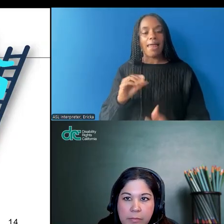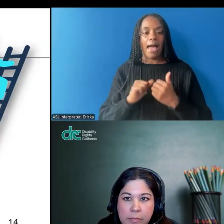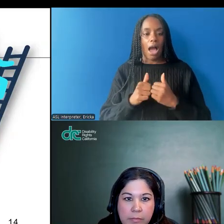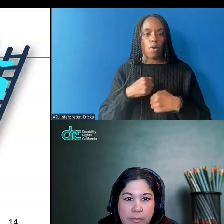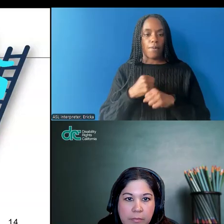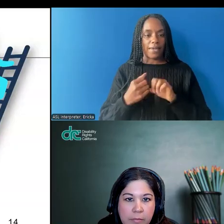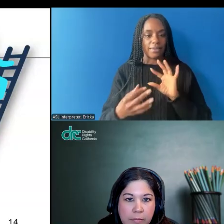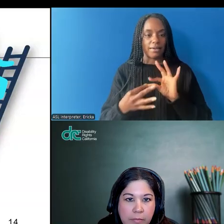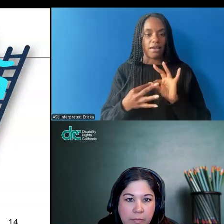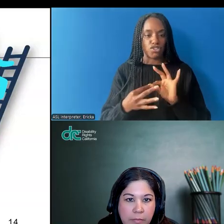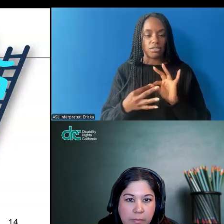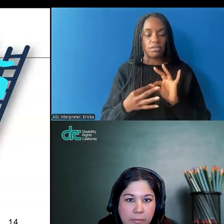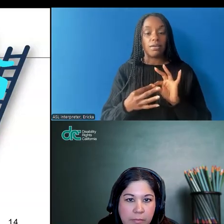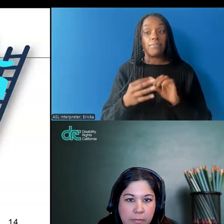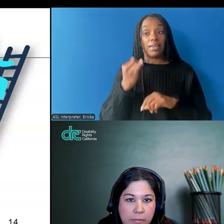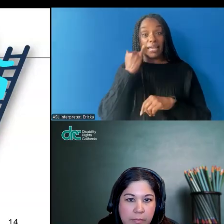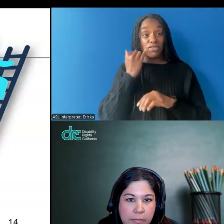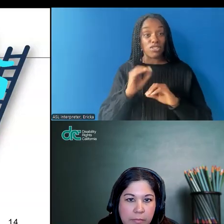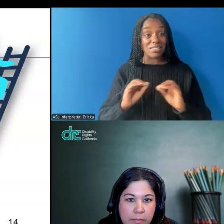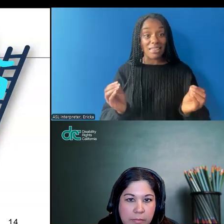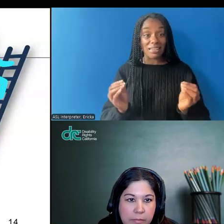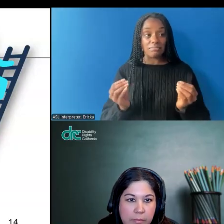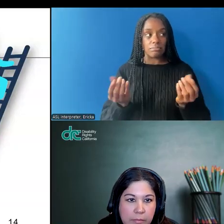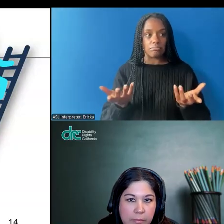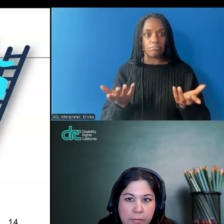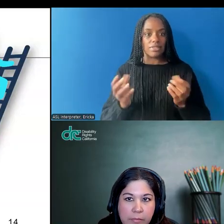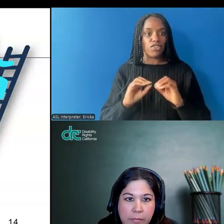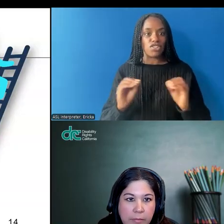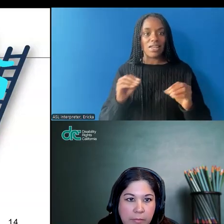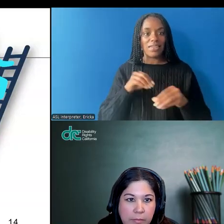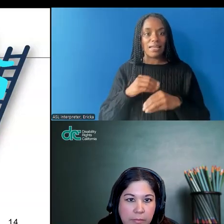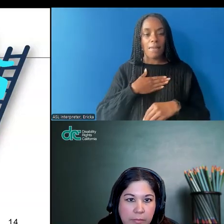If there is nothing, if I feel like there is nothing in my IPP that I can make,